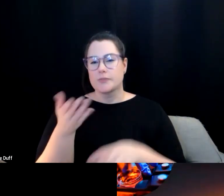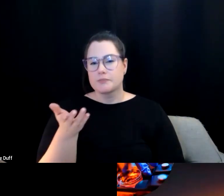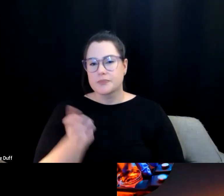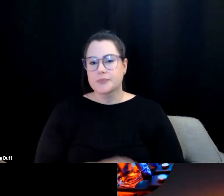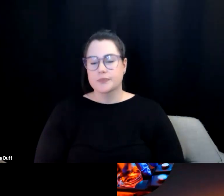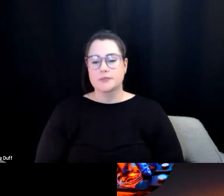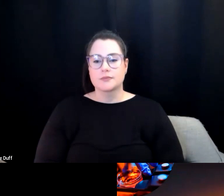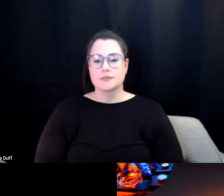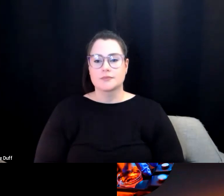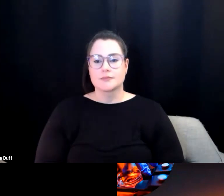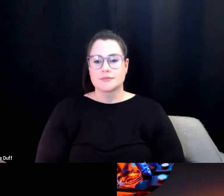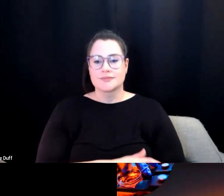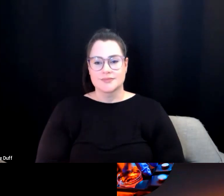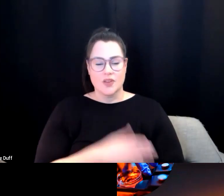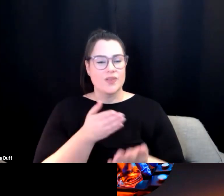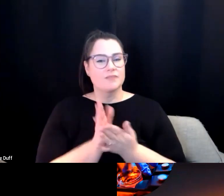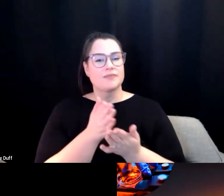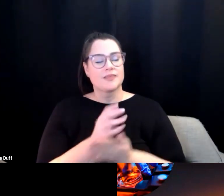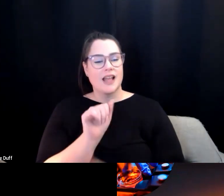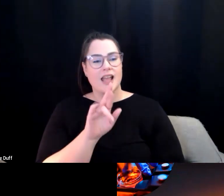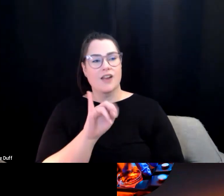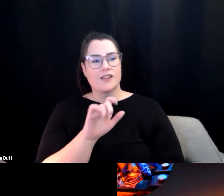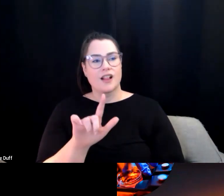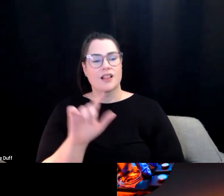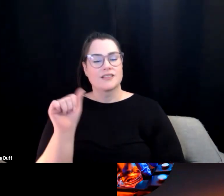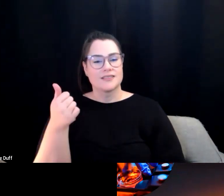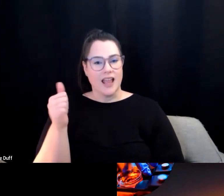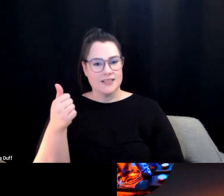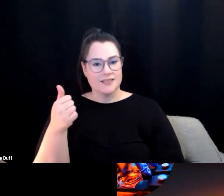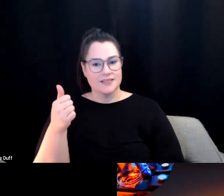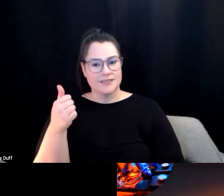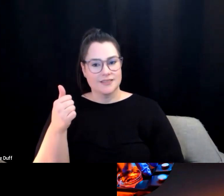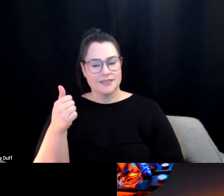Stephanie Yee: All right. So Arial 10, there is on our About page.